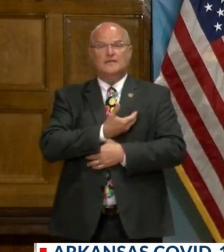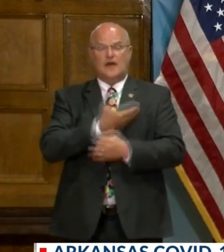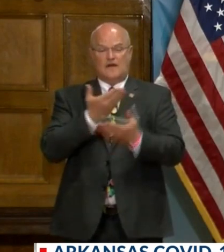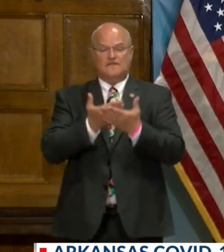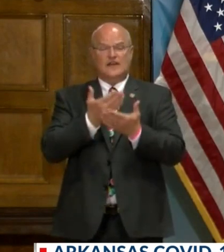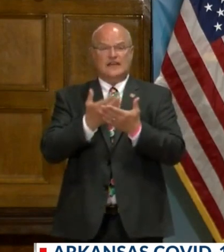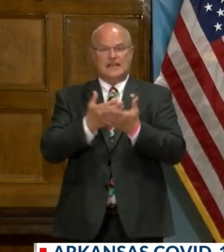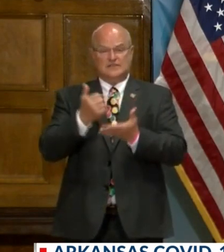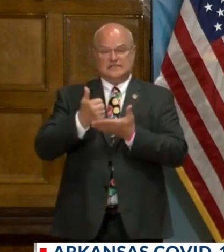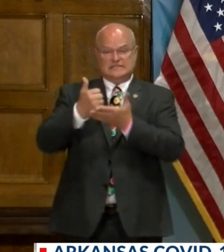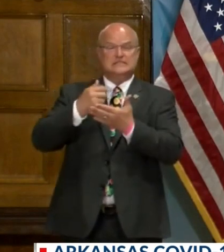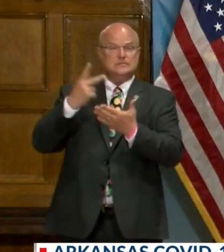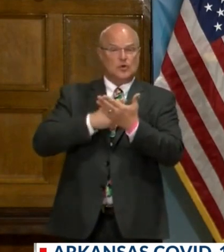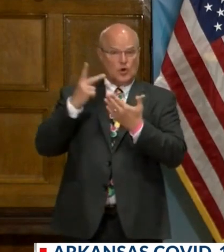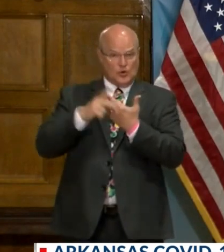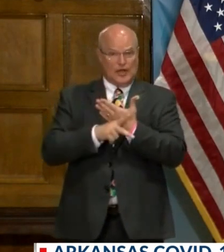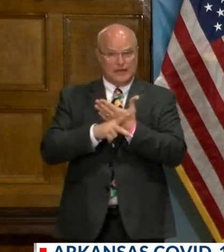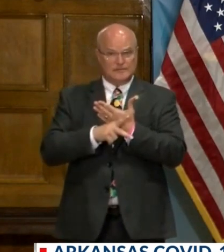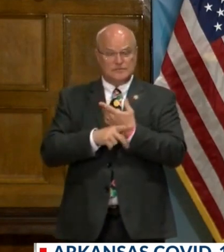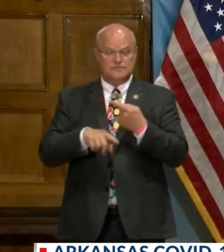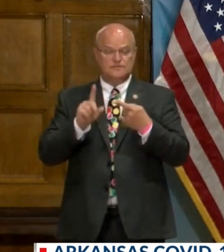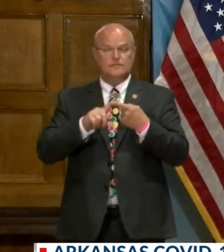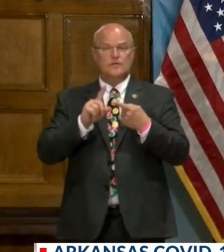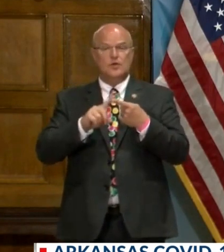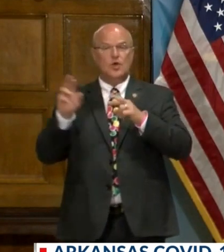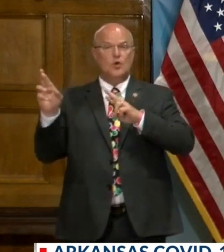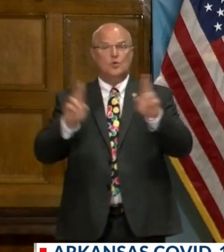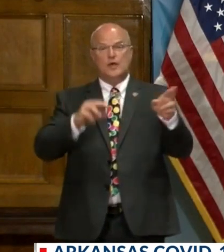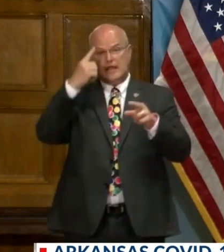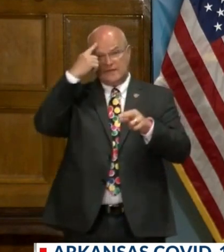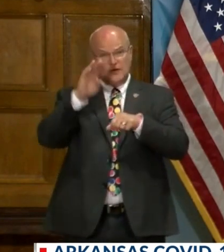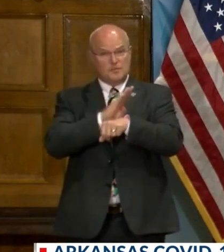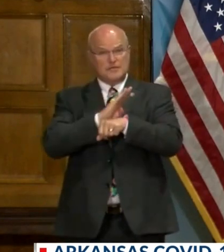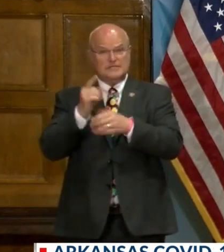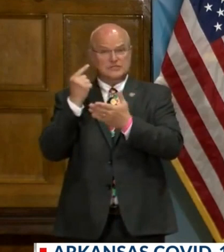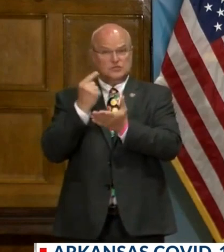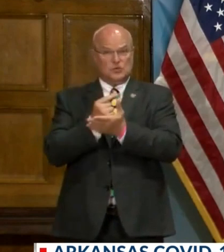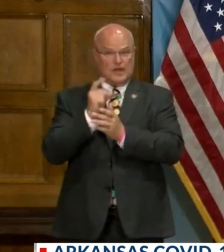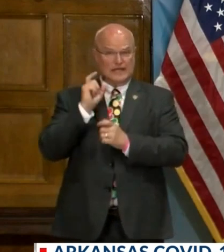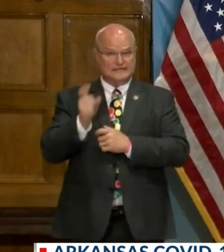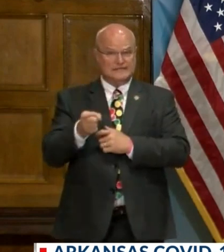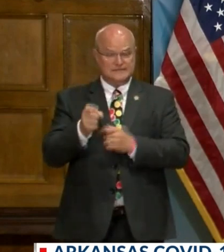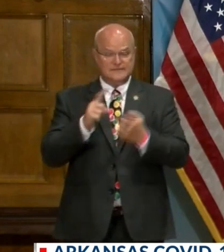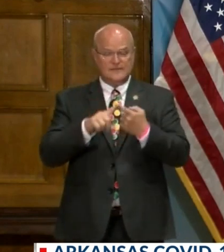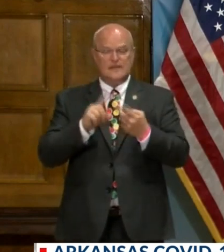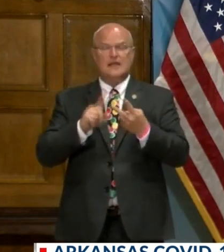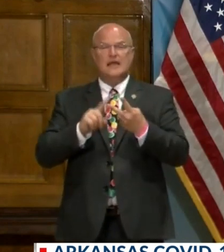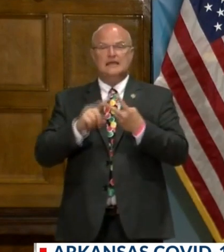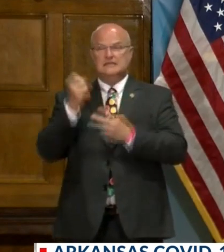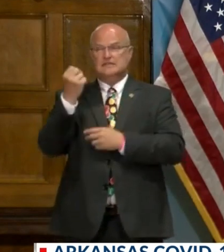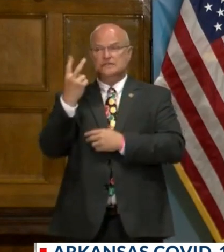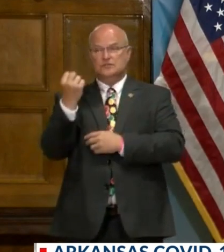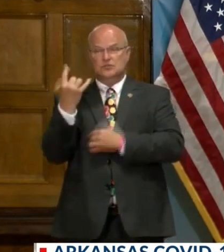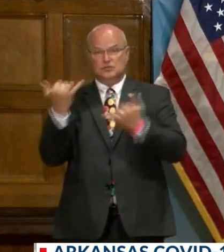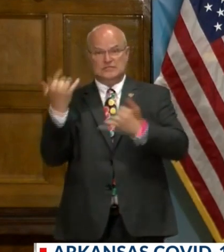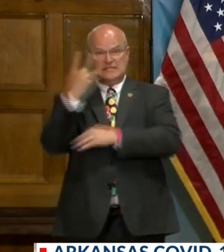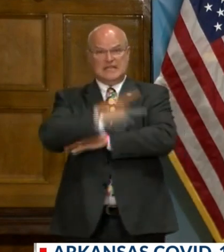AGAIN AND WE WANT TO BE ABLE TO ENCOURAGE THAT. THAT BRINGS US TO TWO OF OUR FINANCIAL